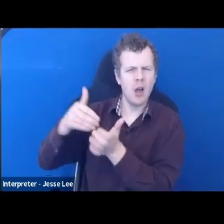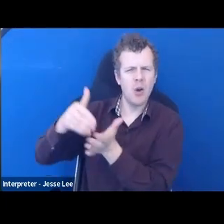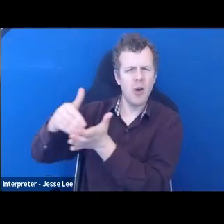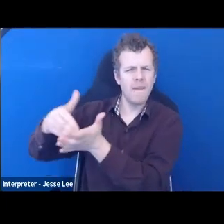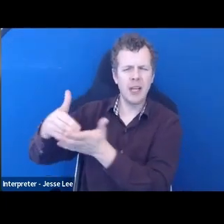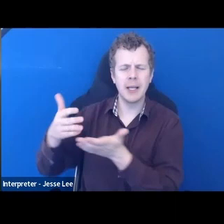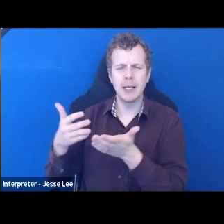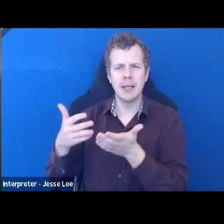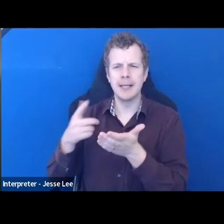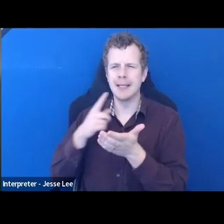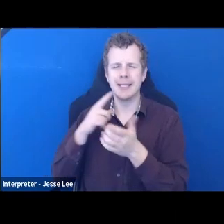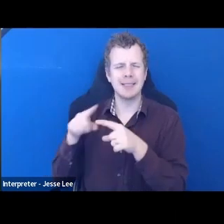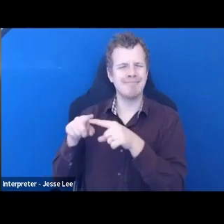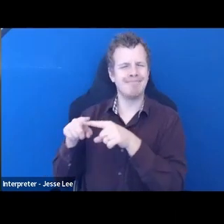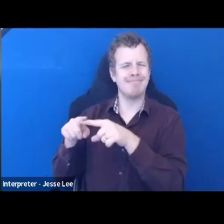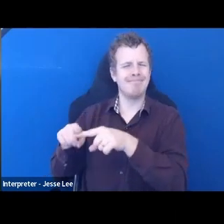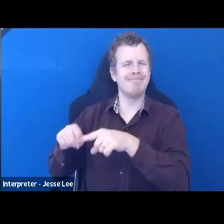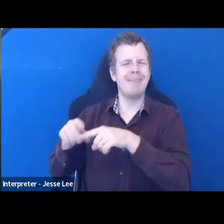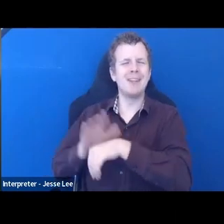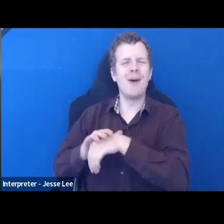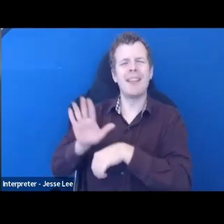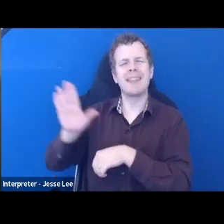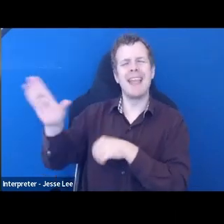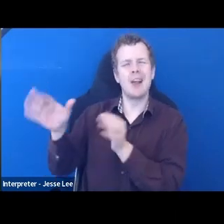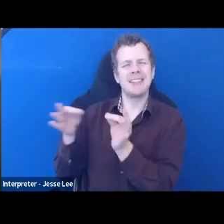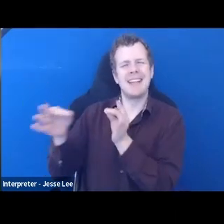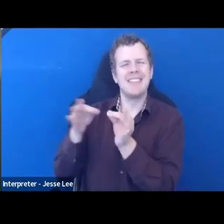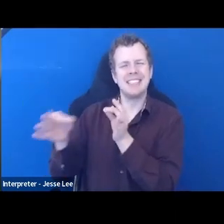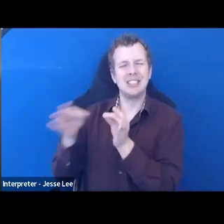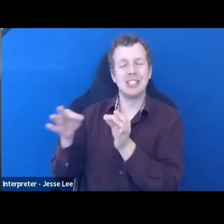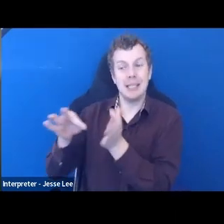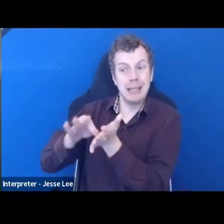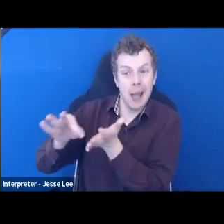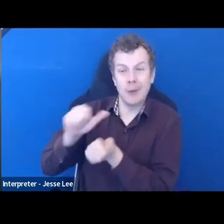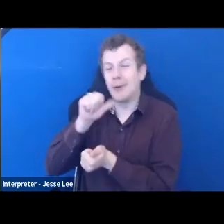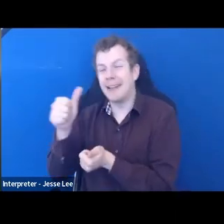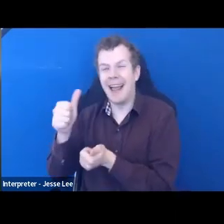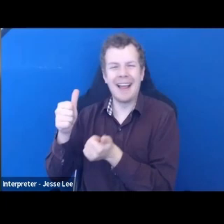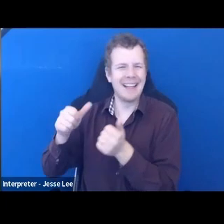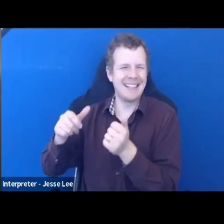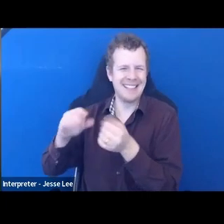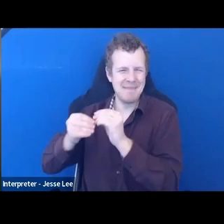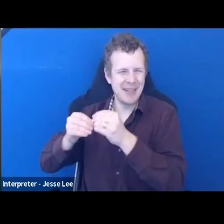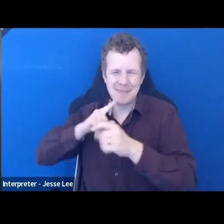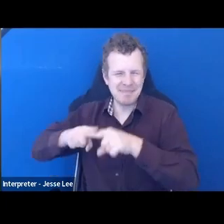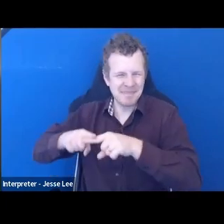will vary depending on the definition of hearing loss that's applied. So knowing that, we can estimate